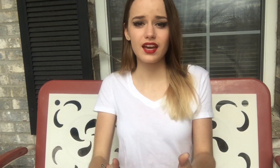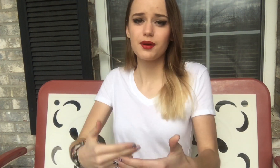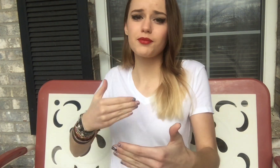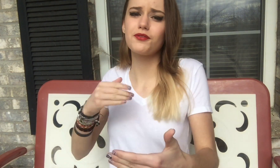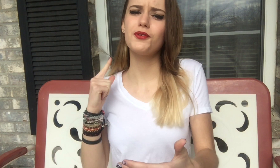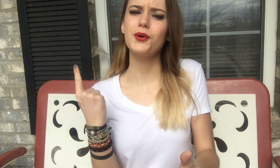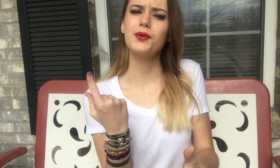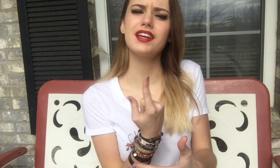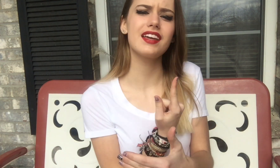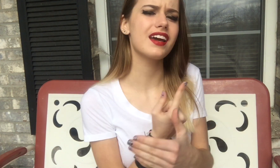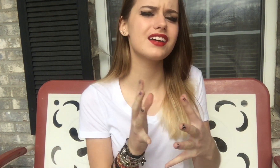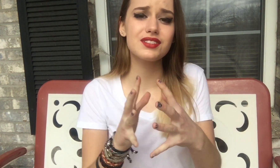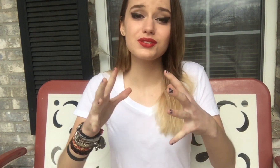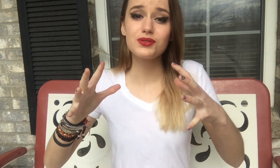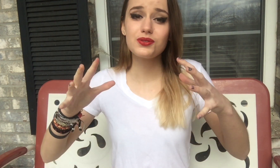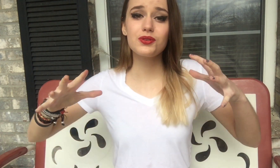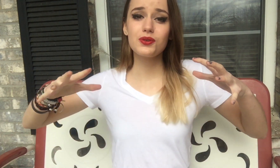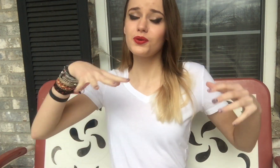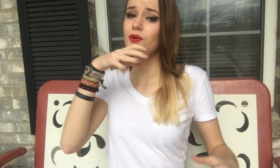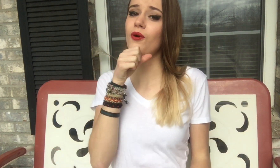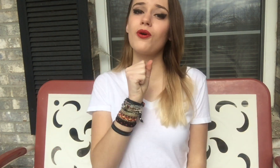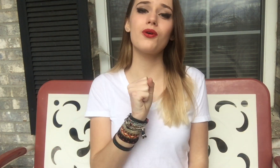Before we get too old